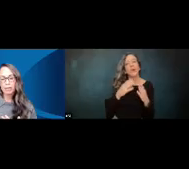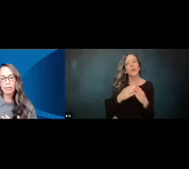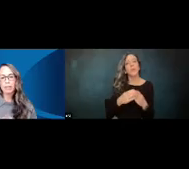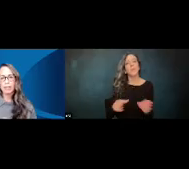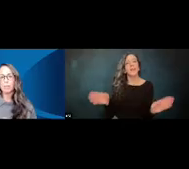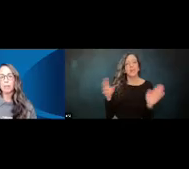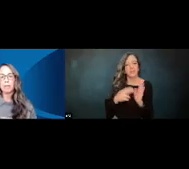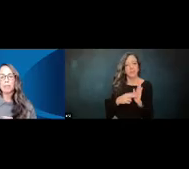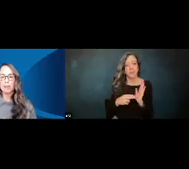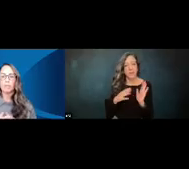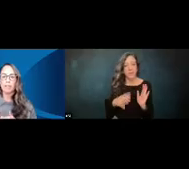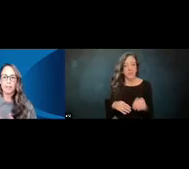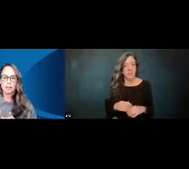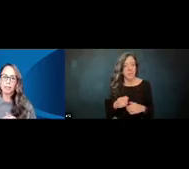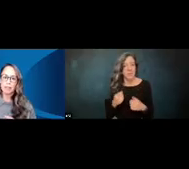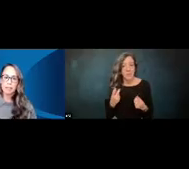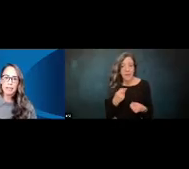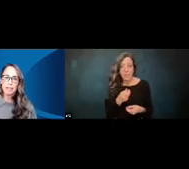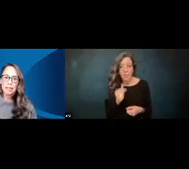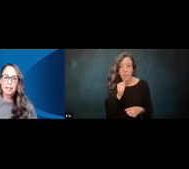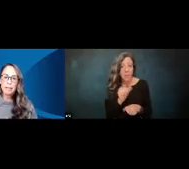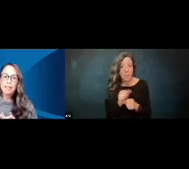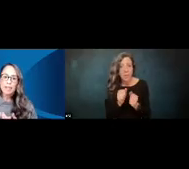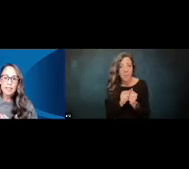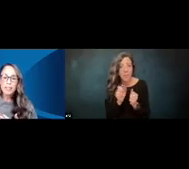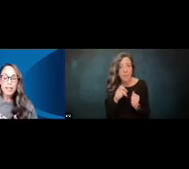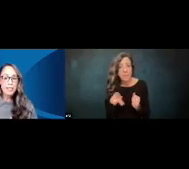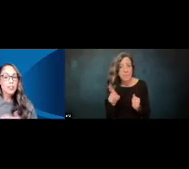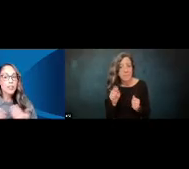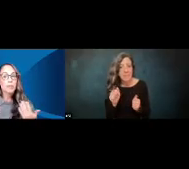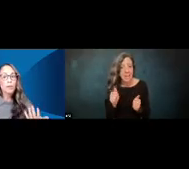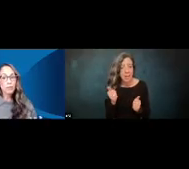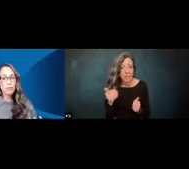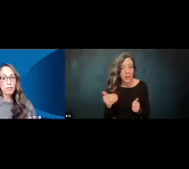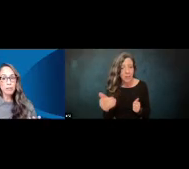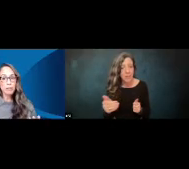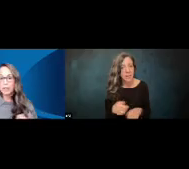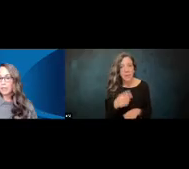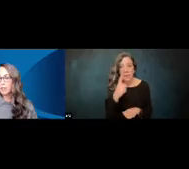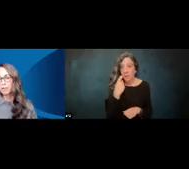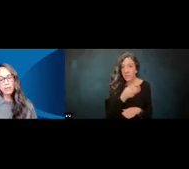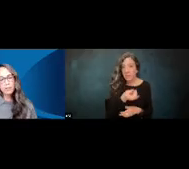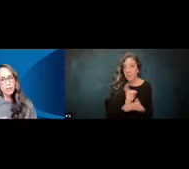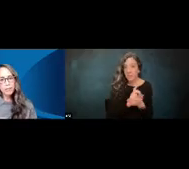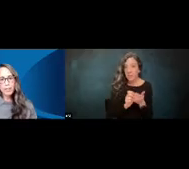not work with SPP data regularly. Because they're designed as a general overview, they don't include